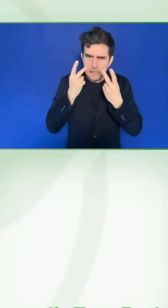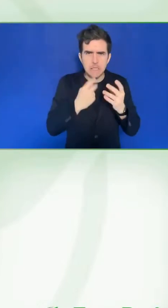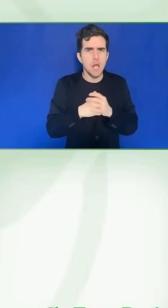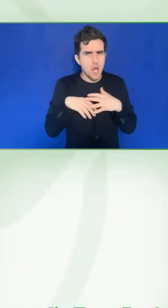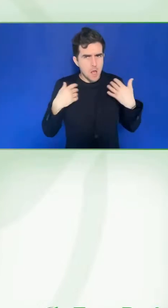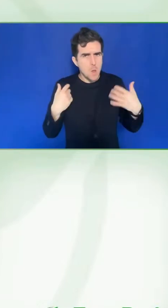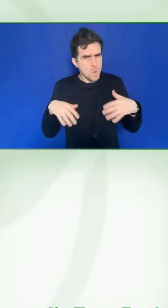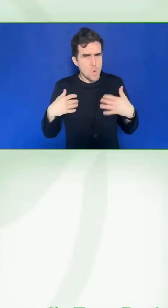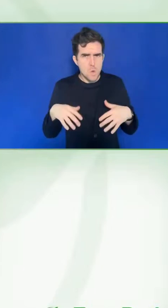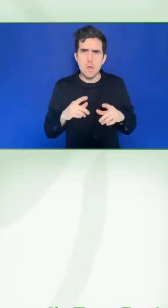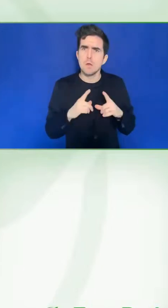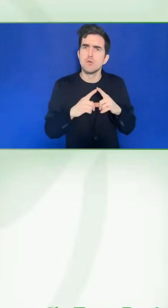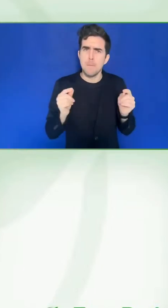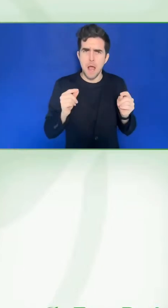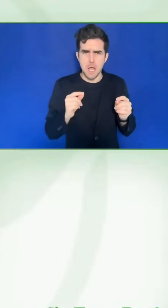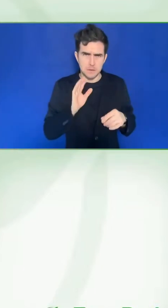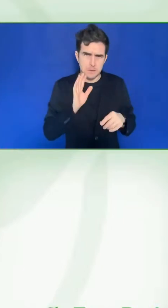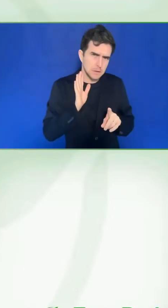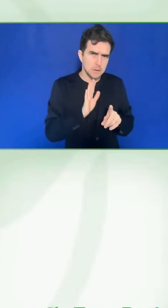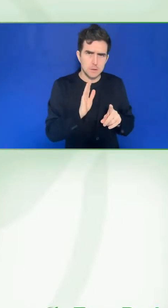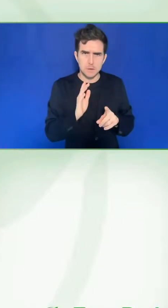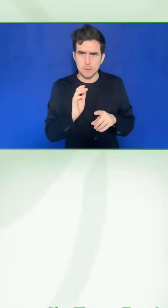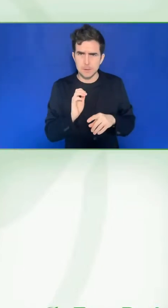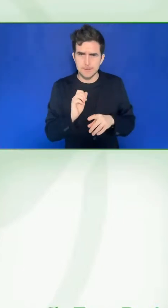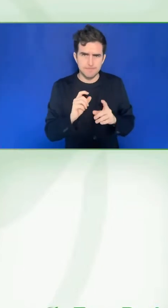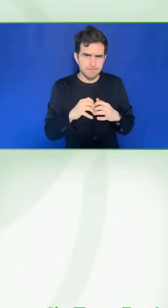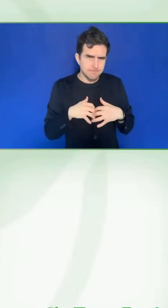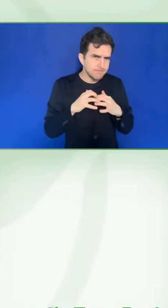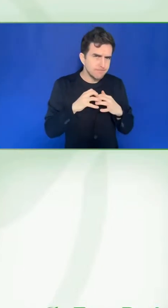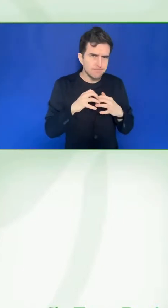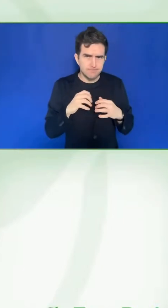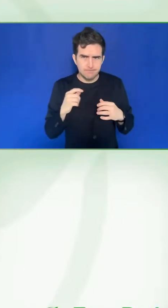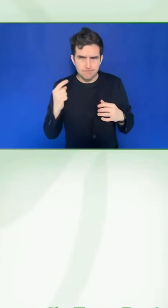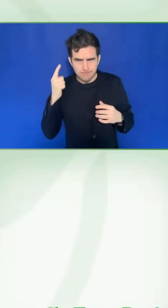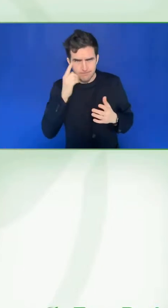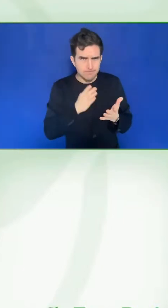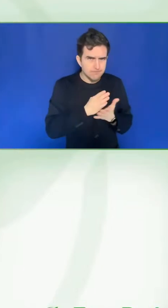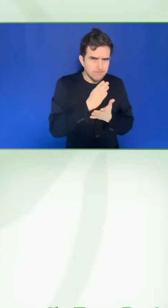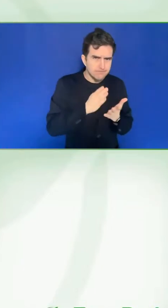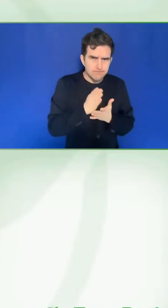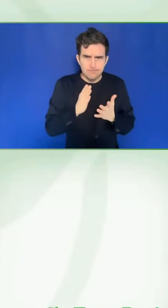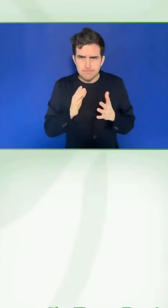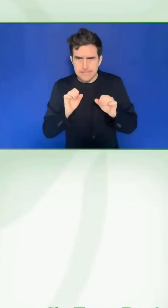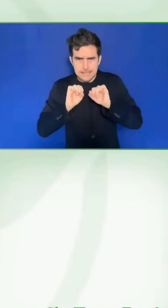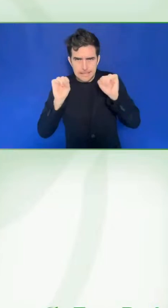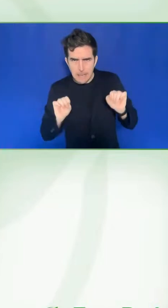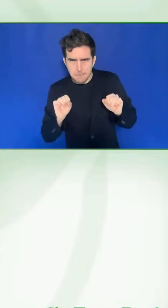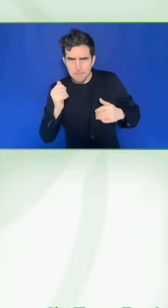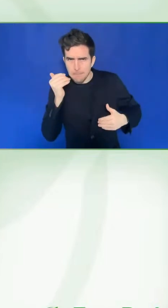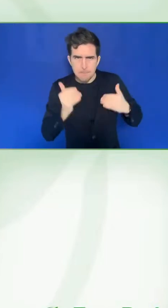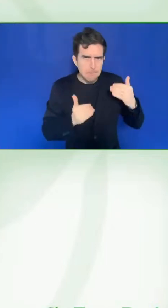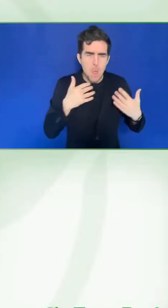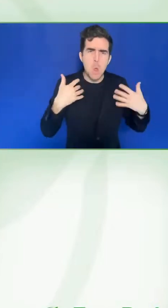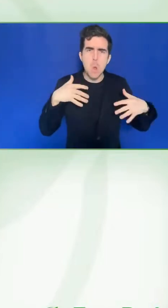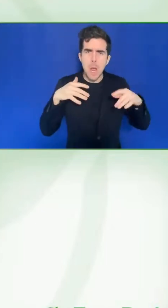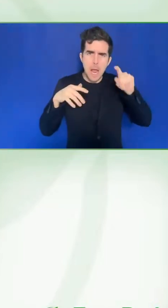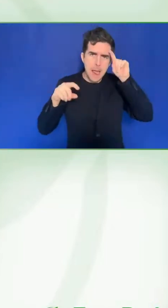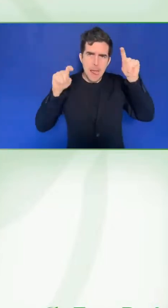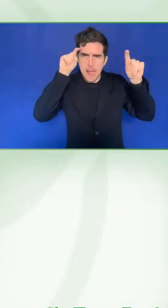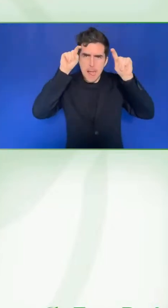We have progress of management development of marketing, innovation between the industry, and the government and also we have the start-up companies in every field. For example, we are progressing sign languages, OHK supporting. Also, the case of the systems, it is a company making computer software and we are developing the software for the visually impaired person or the colour blind person. On the personal computer, on the display, shot, line, numbers, alphabets will appear in black and white. We could express graph pictures in black and white.